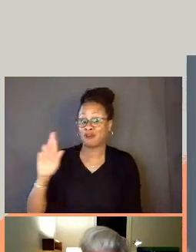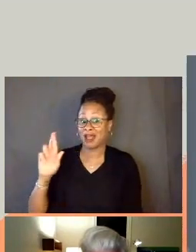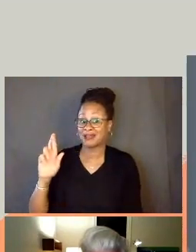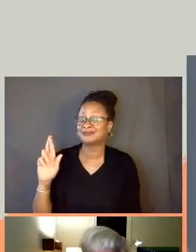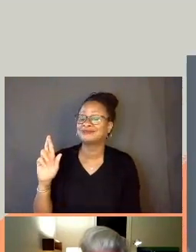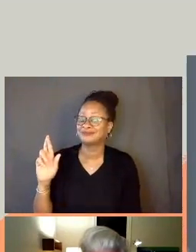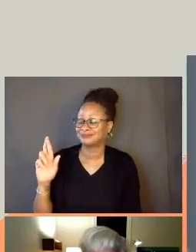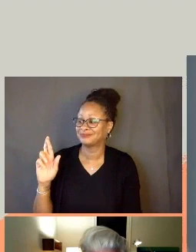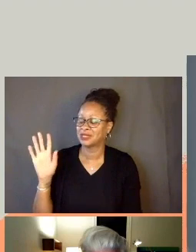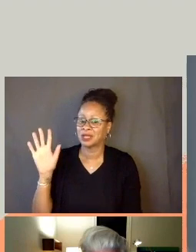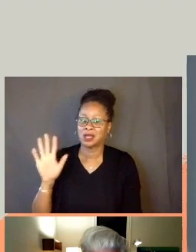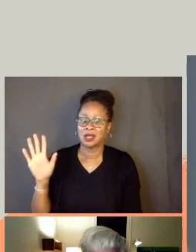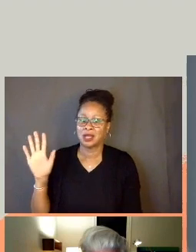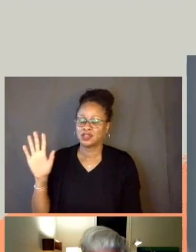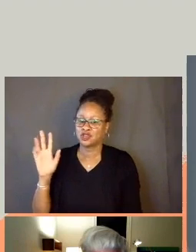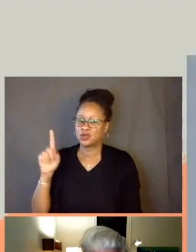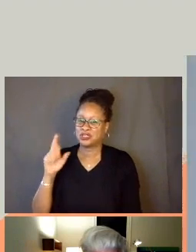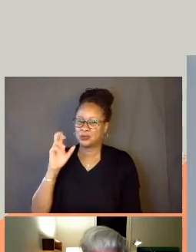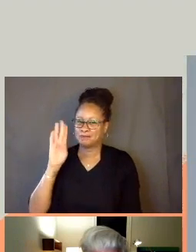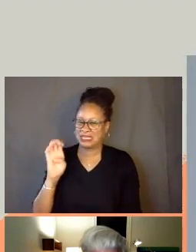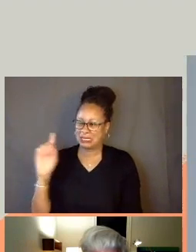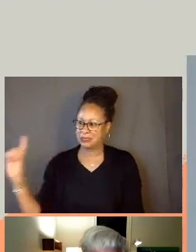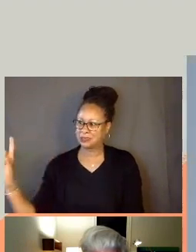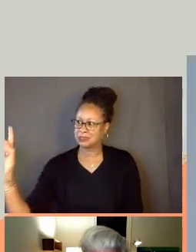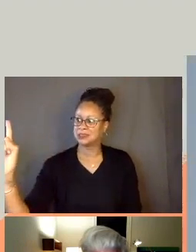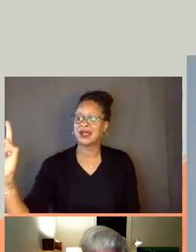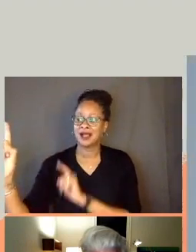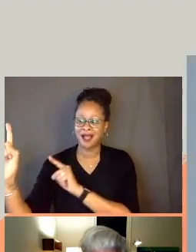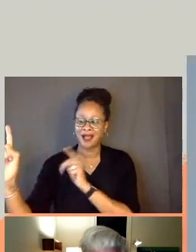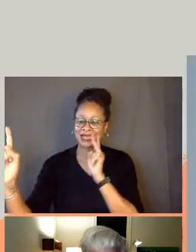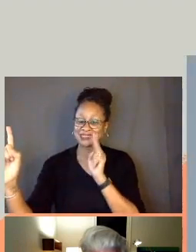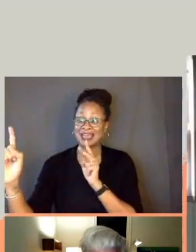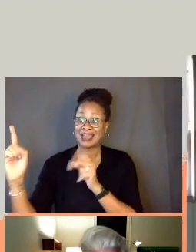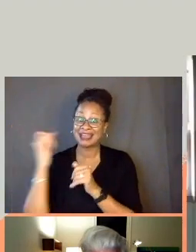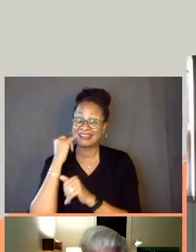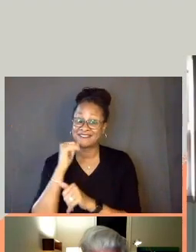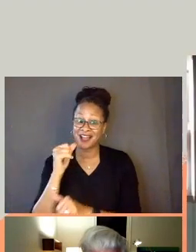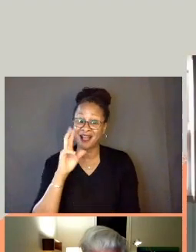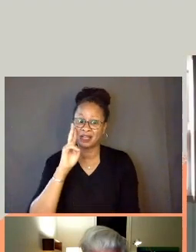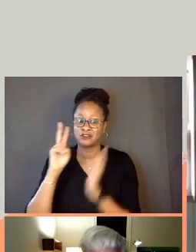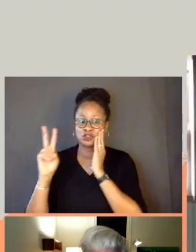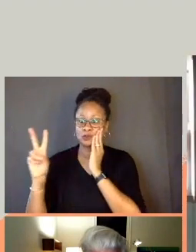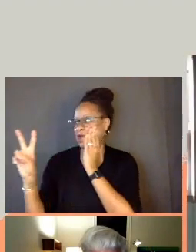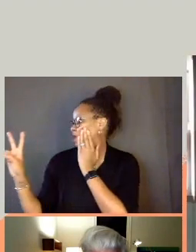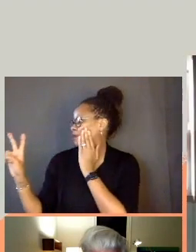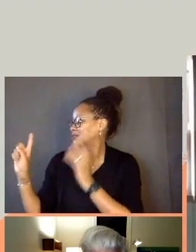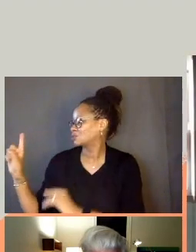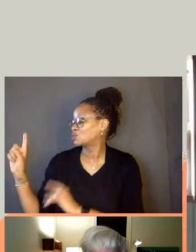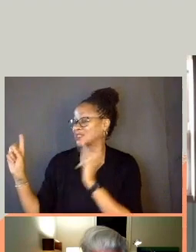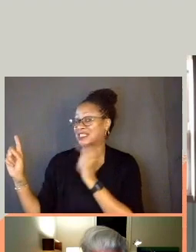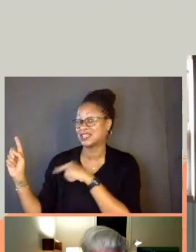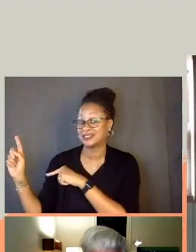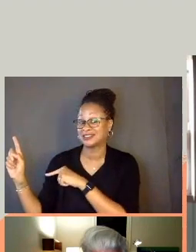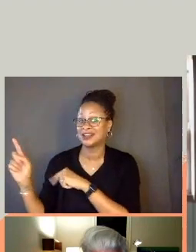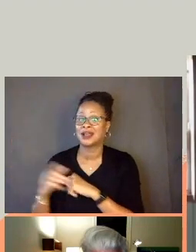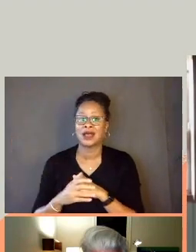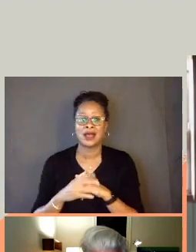you know, unless you're caddie corner, I need to turn my head. Spotting? Yes, I can.